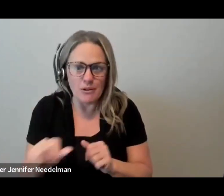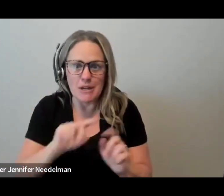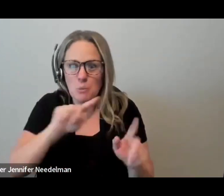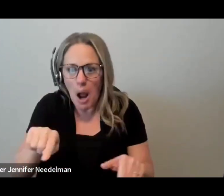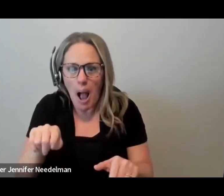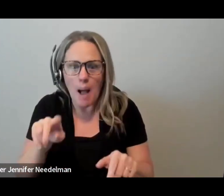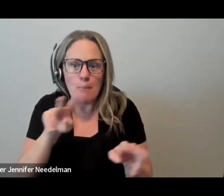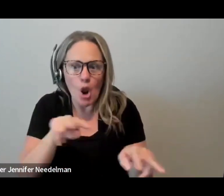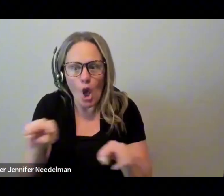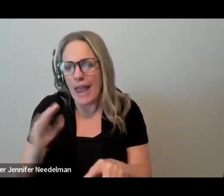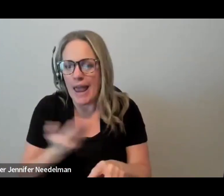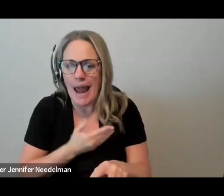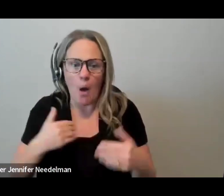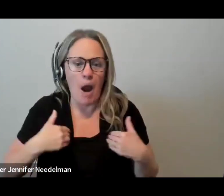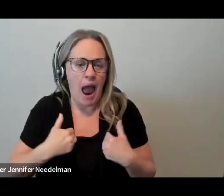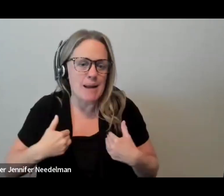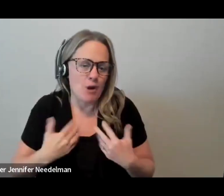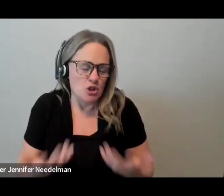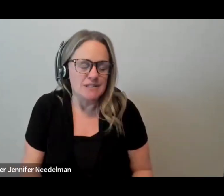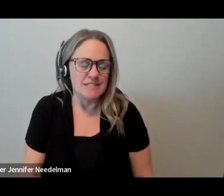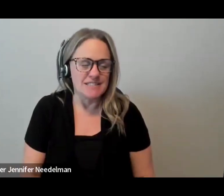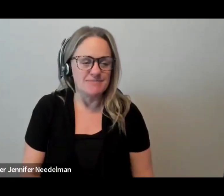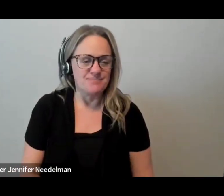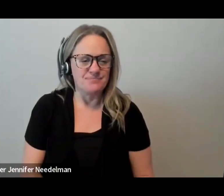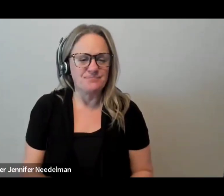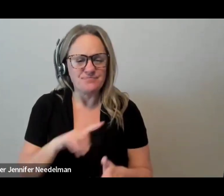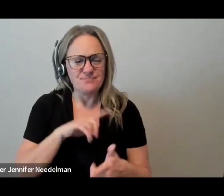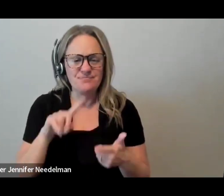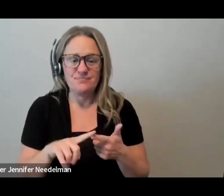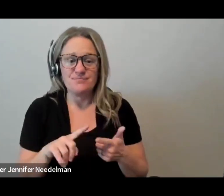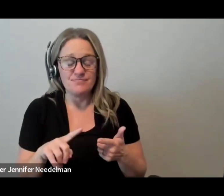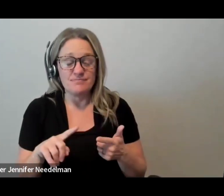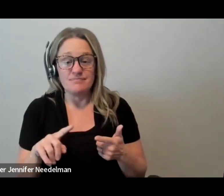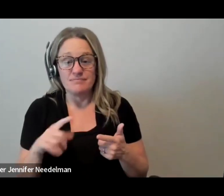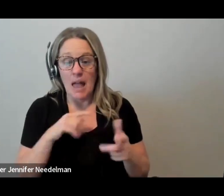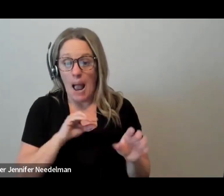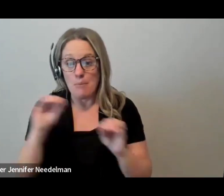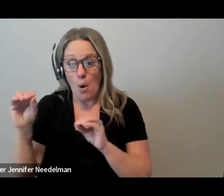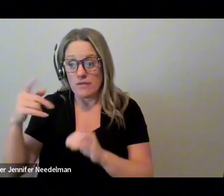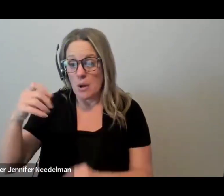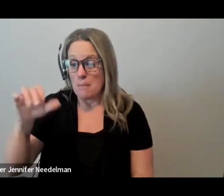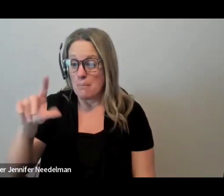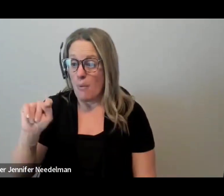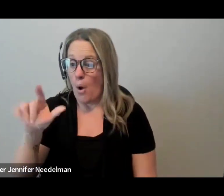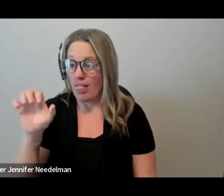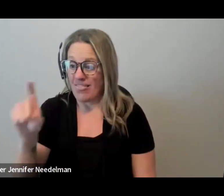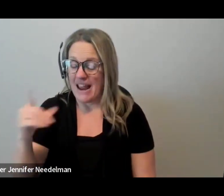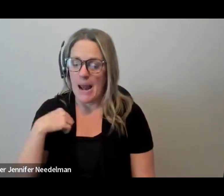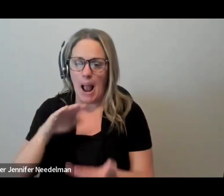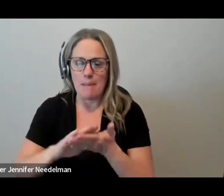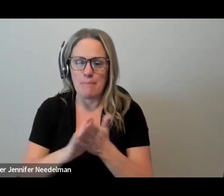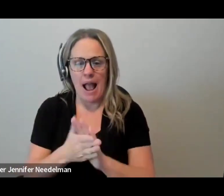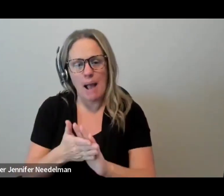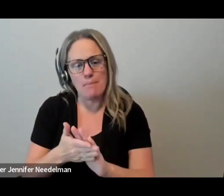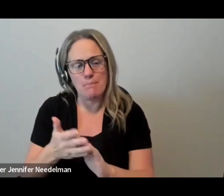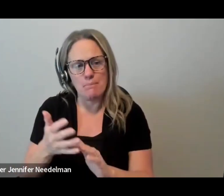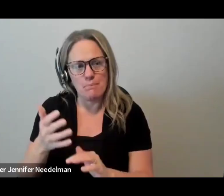And, and then I move up to Portland, Oregon, and I became friends with a, a a kid my age